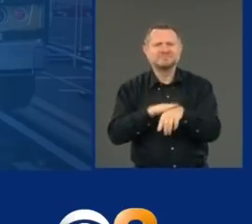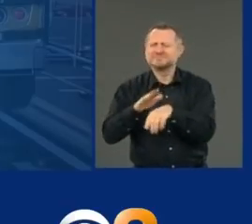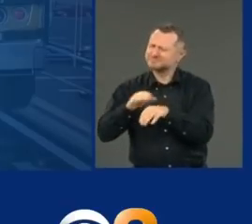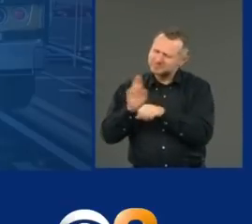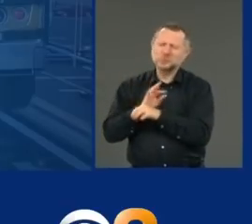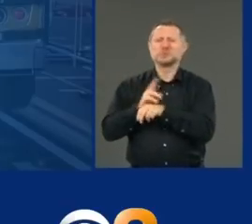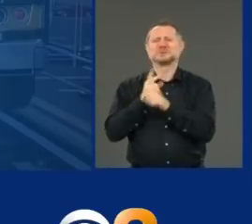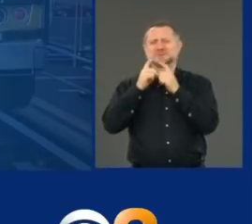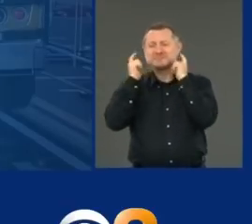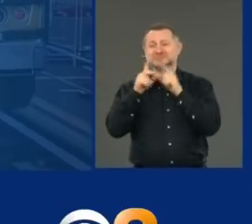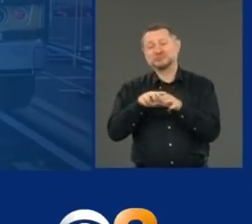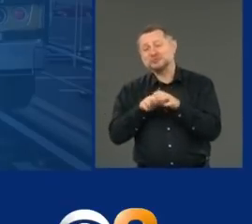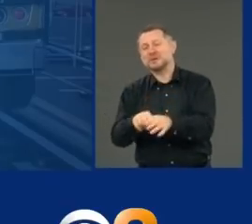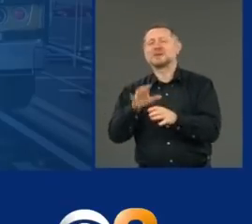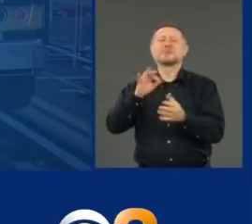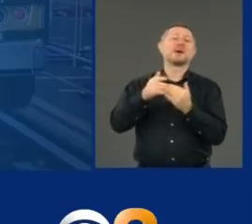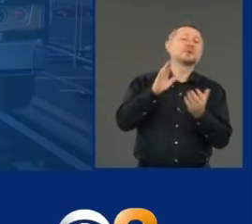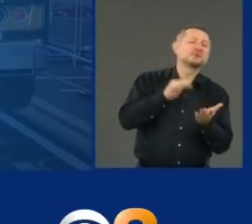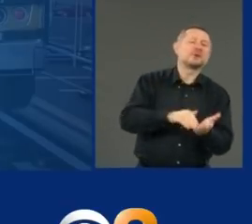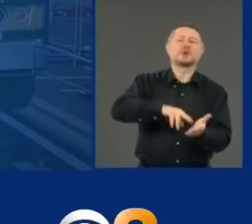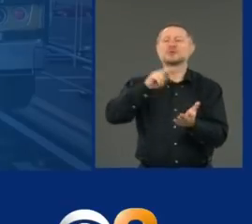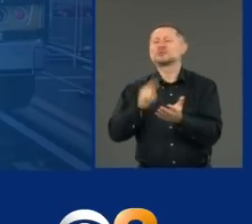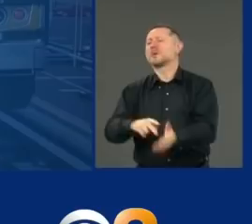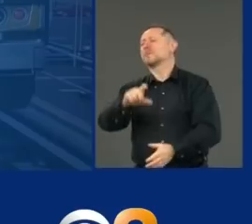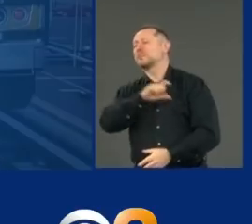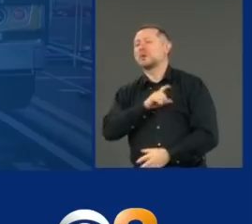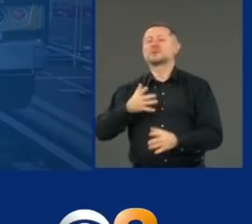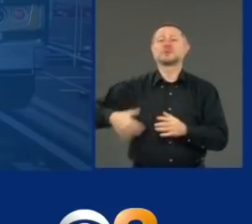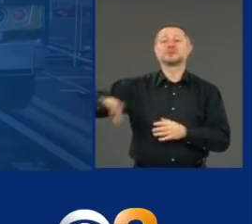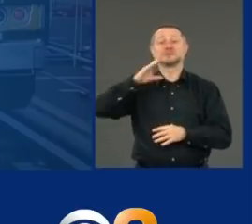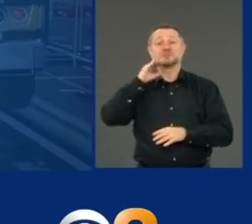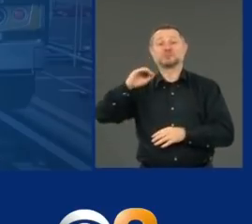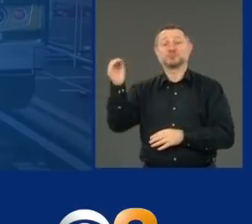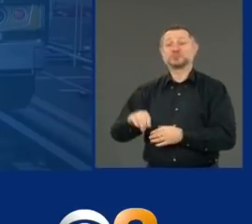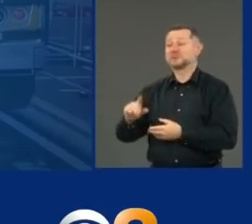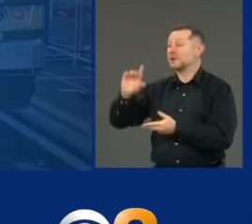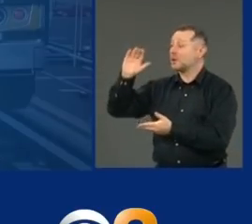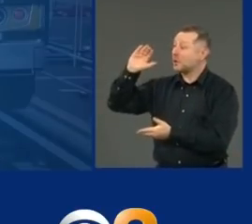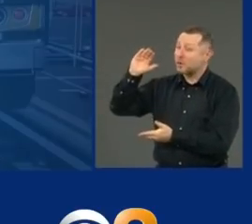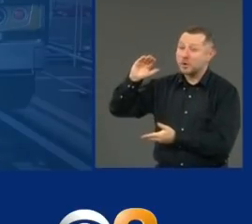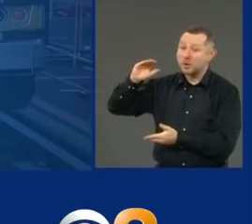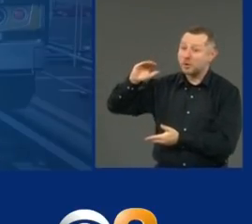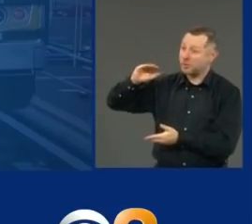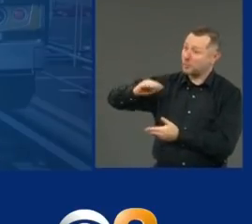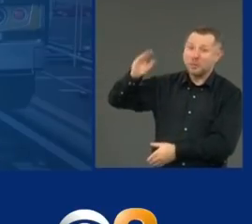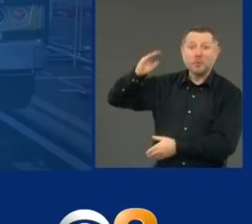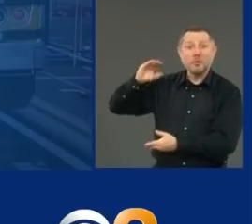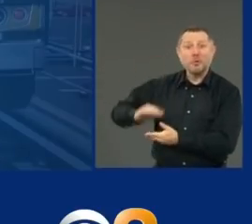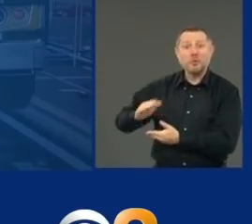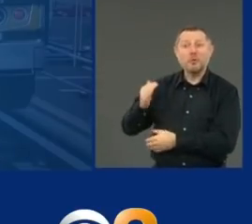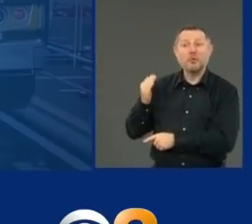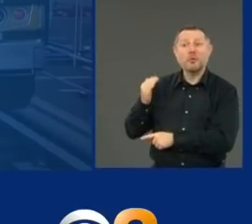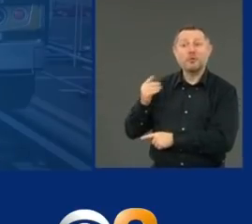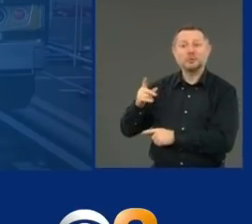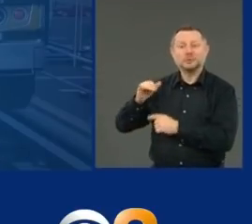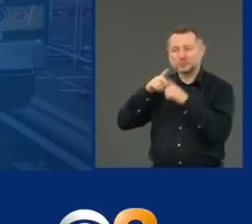, A GRAVE MISTAKE, IF YOU DON'T USE A MASK IN YOUR OWN PERSONAL LIFE. WE KNOW THAT IT WORKS.